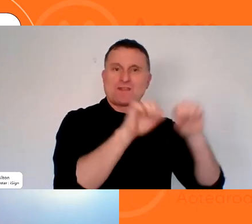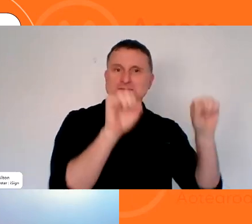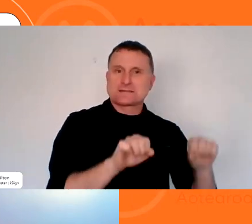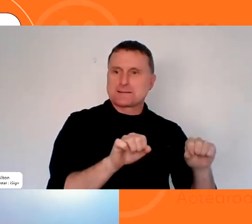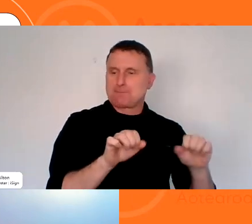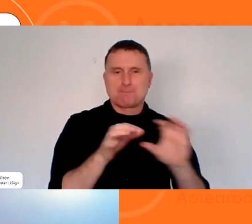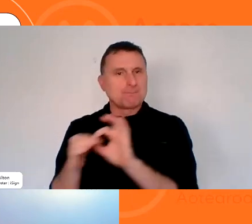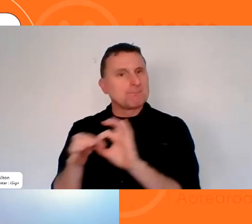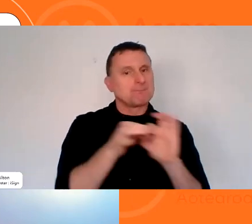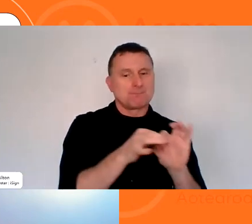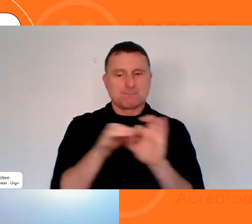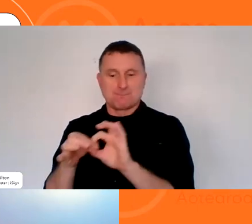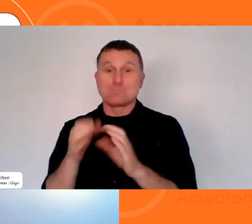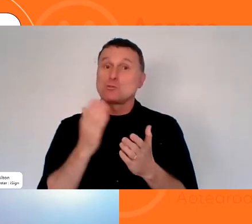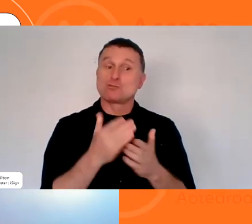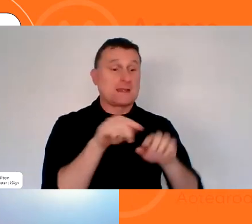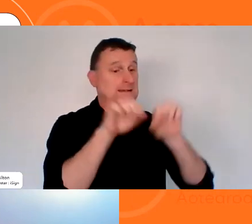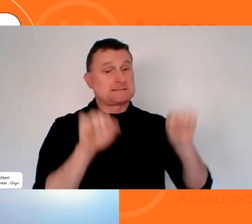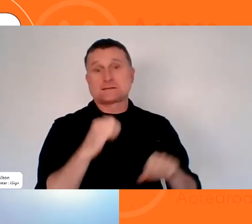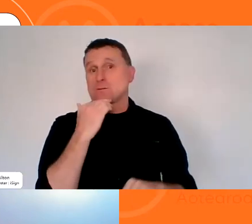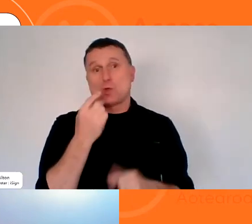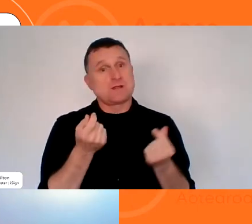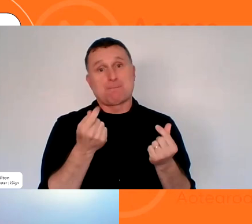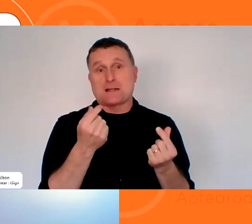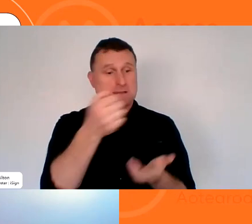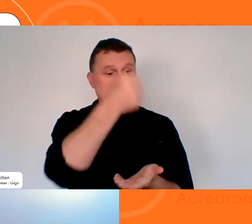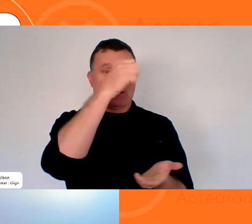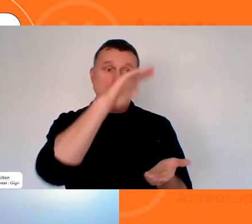now. There is not enough money to support the good parts that